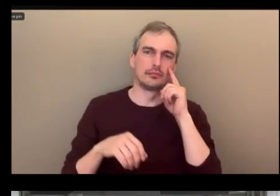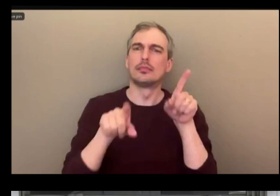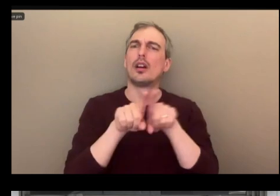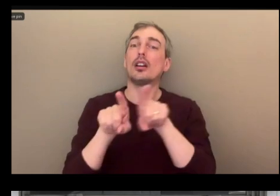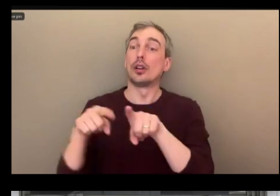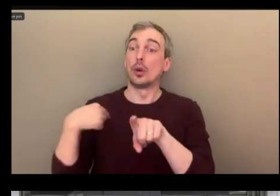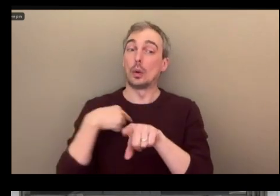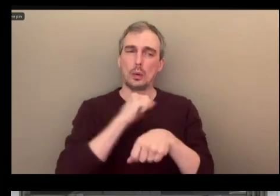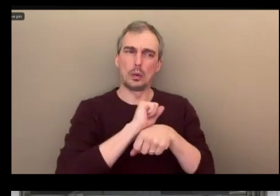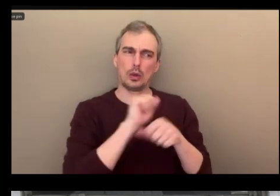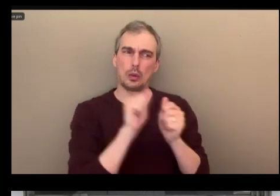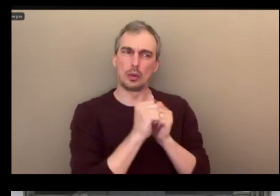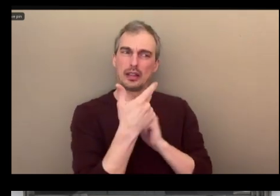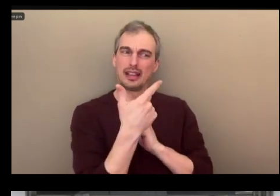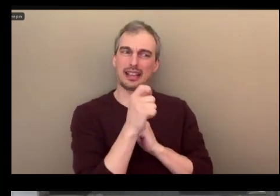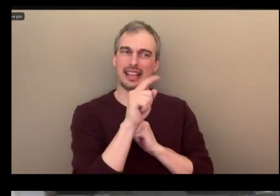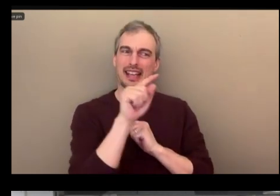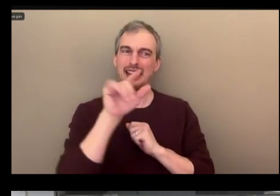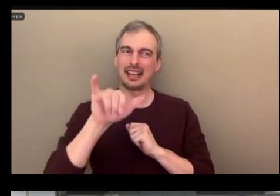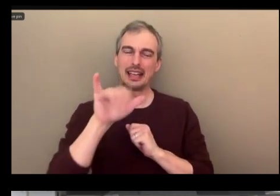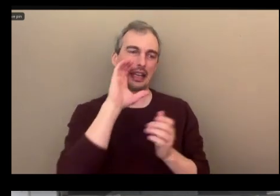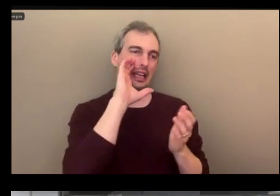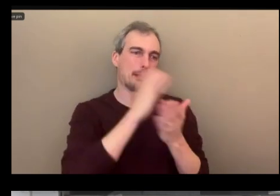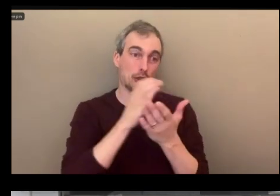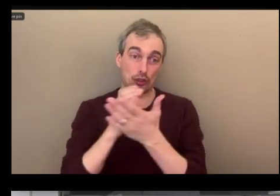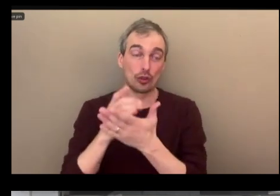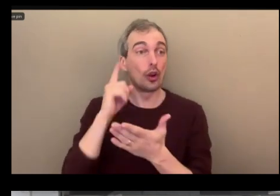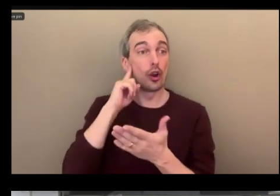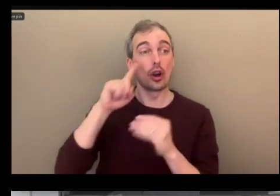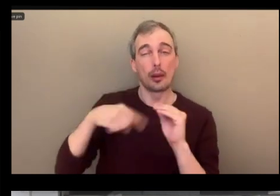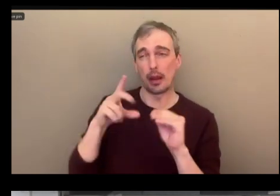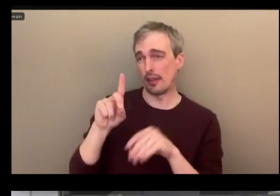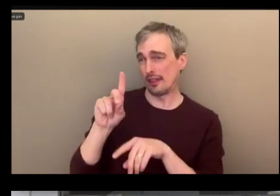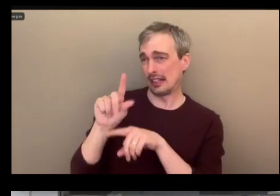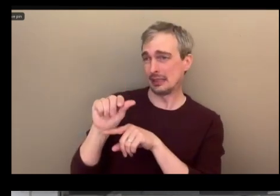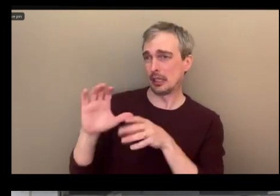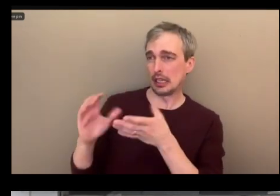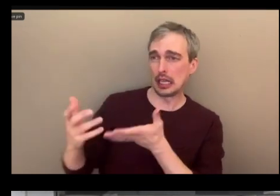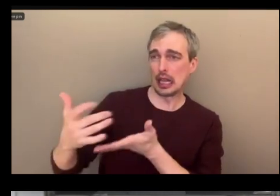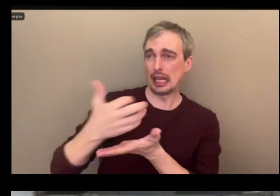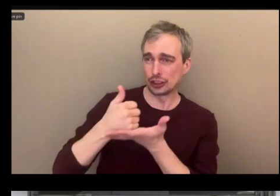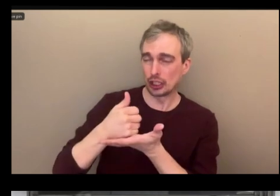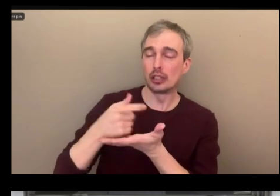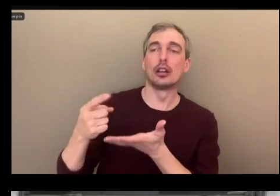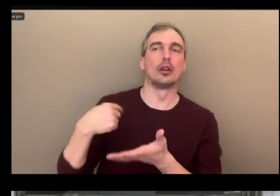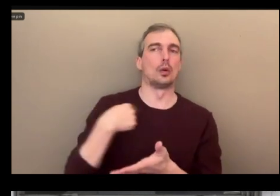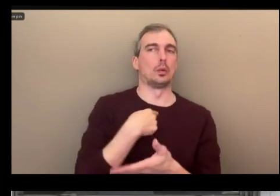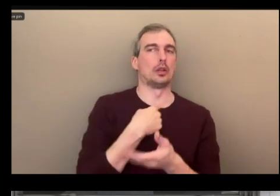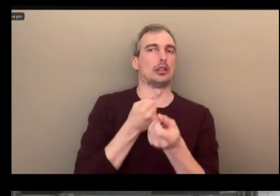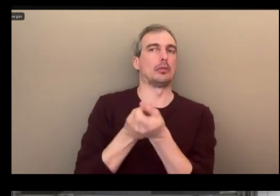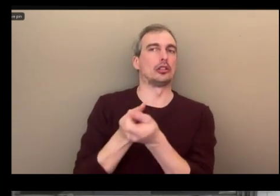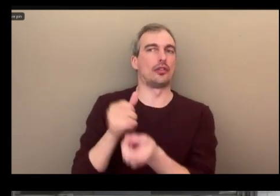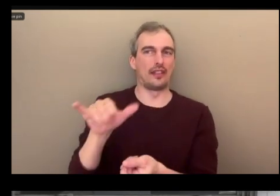a proud sponsor of that as well. And some of the pictures you'll see in our lab tonight are from the Disability Collection.